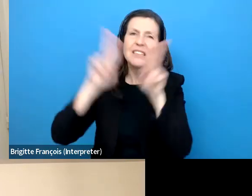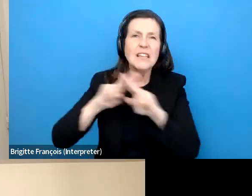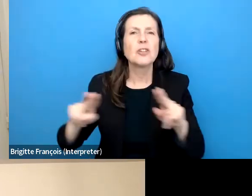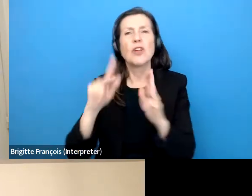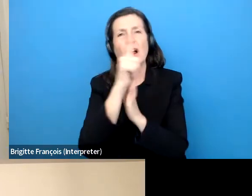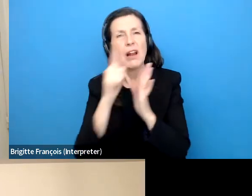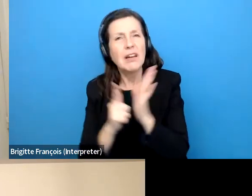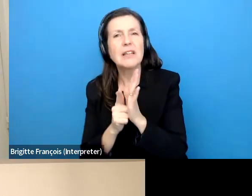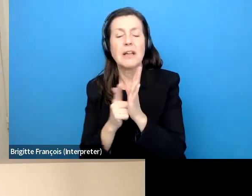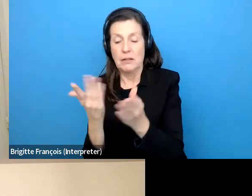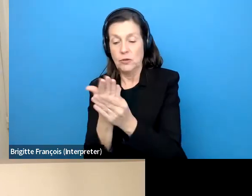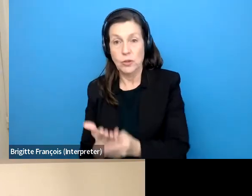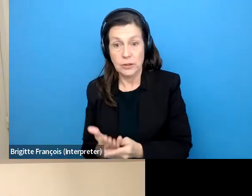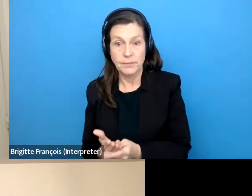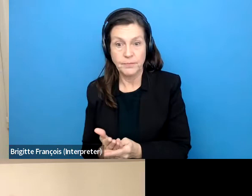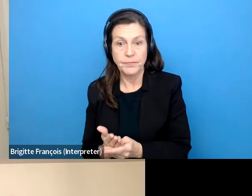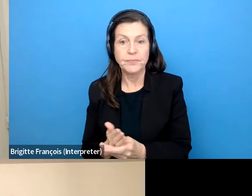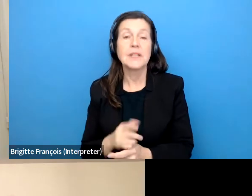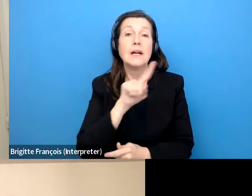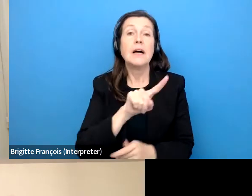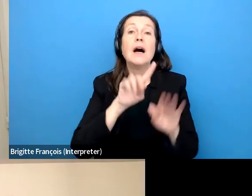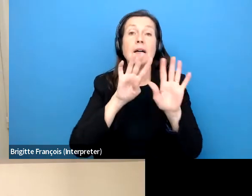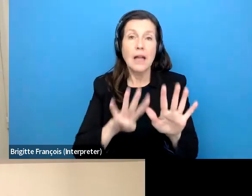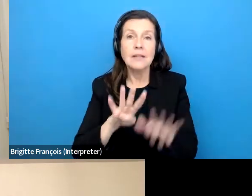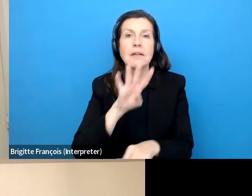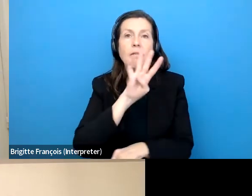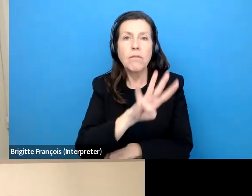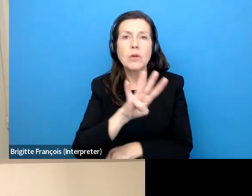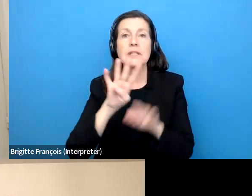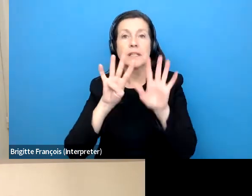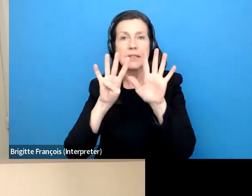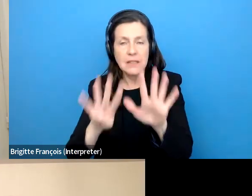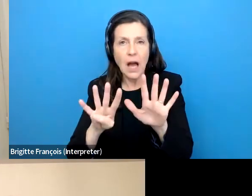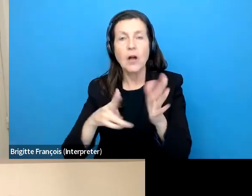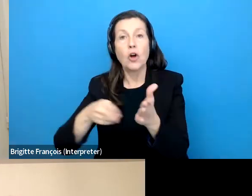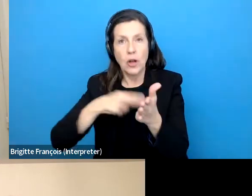The 1949 convention for the suppression of traffic in persons